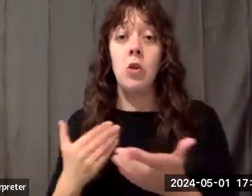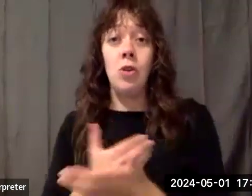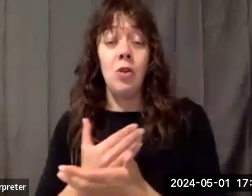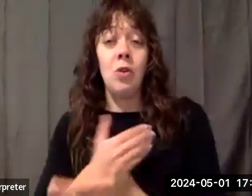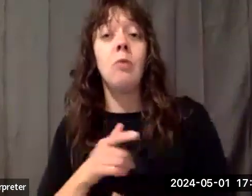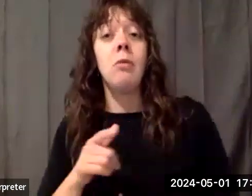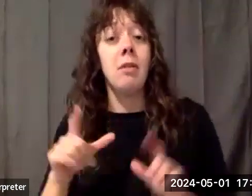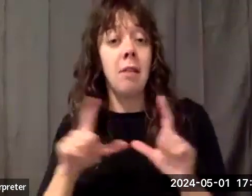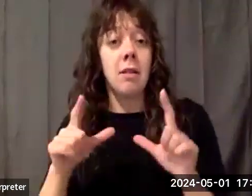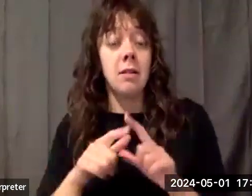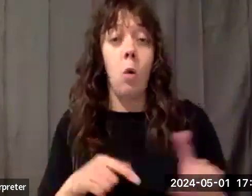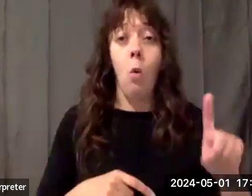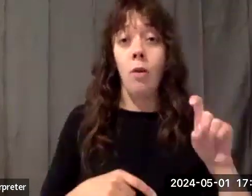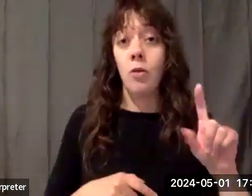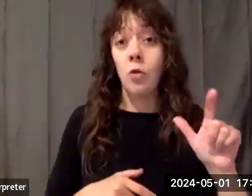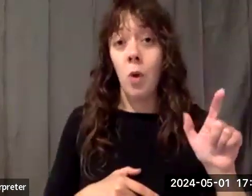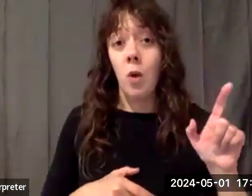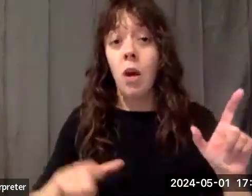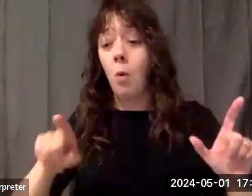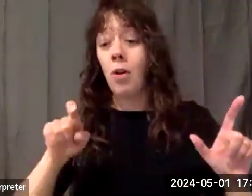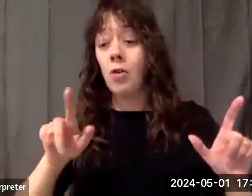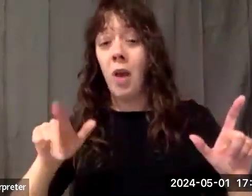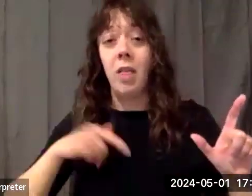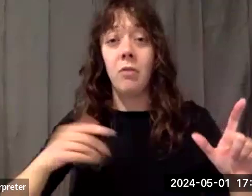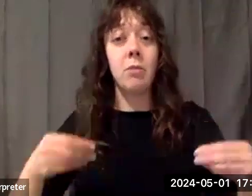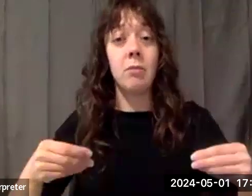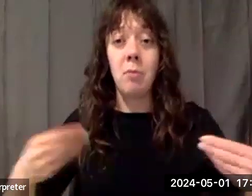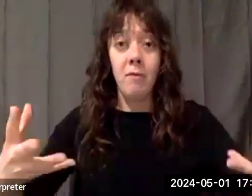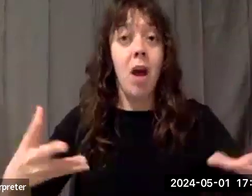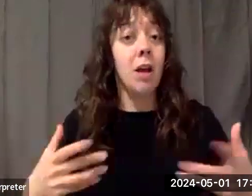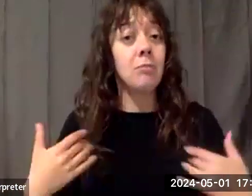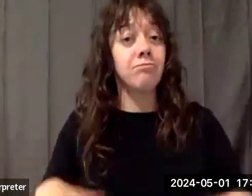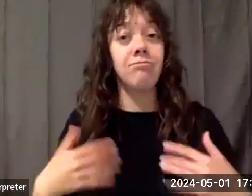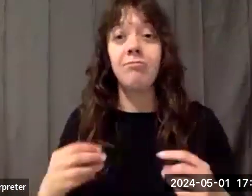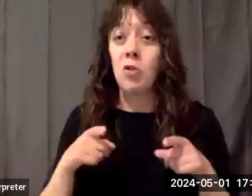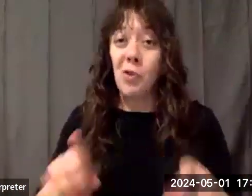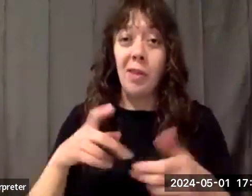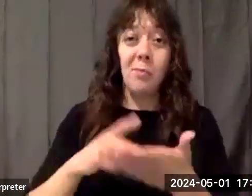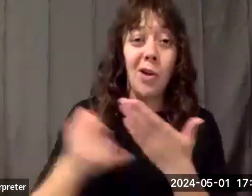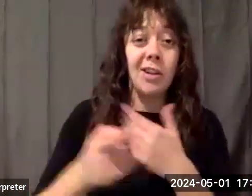with new licenses averaging 90 days total turnaround time. And again with an average, some